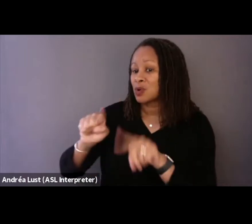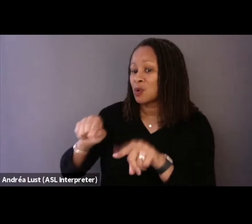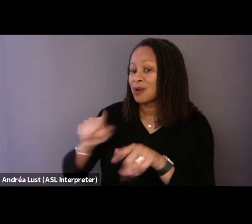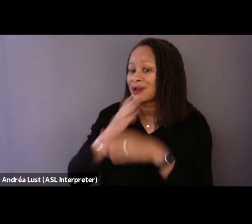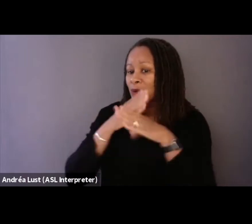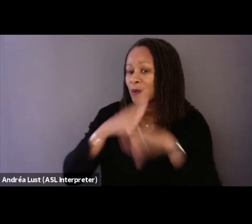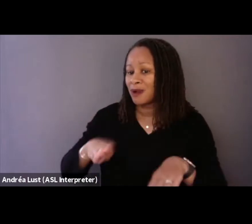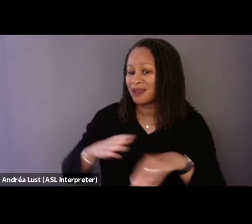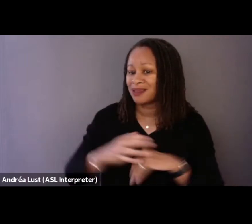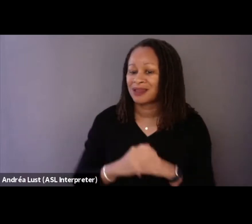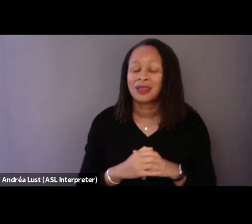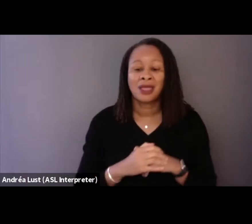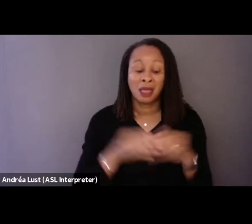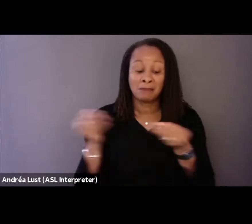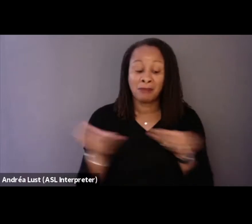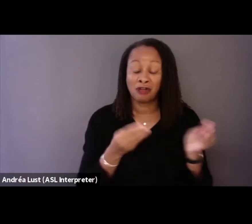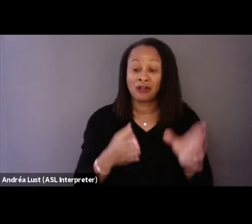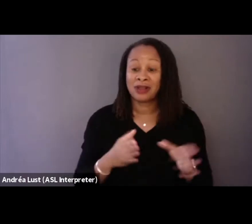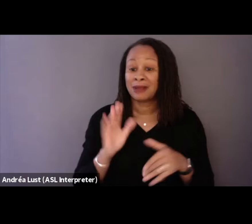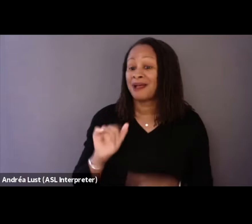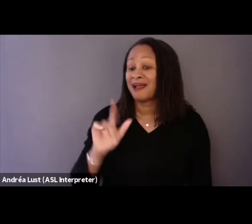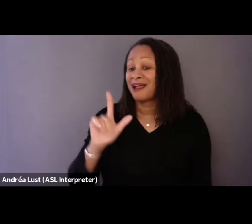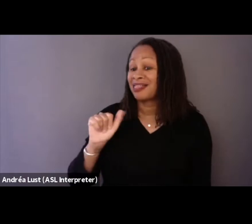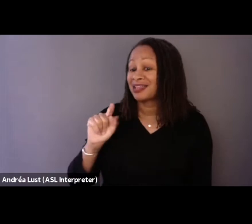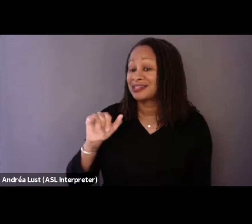moderated by the LA Times' Robert Abele.